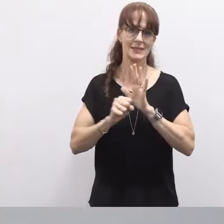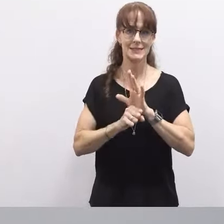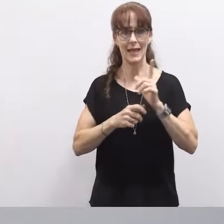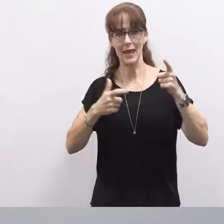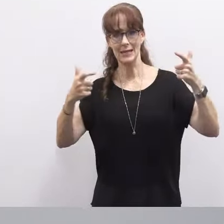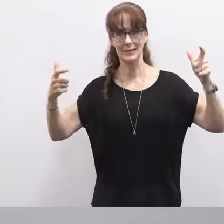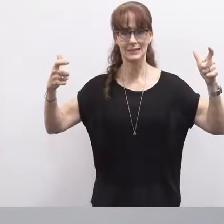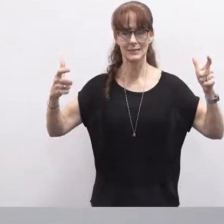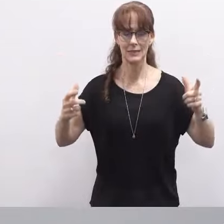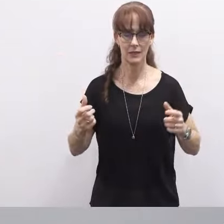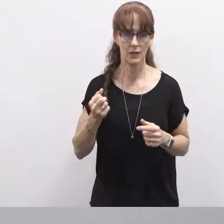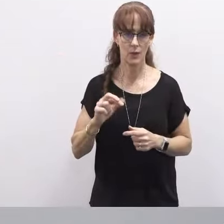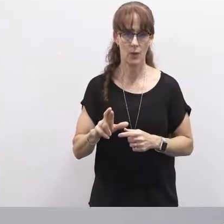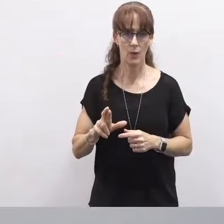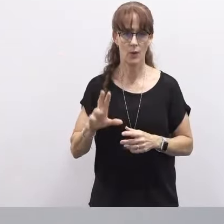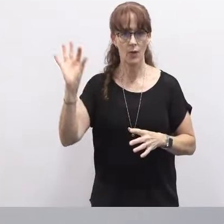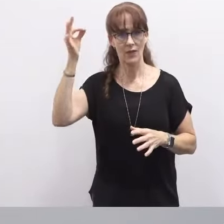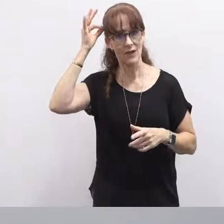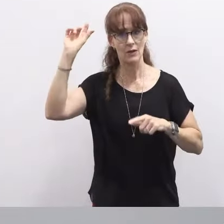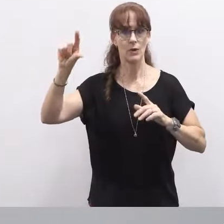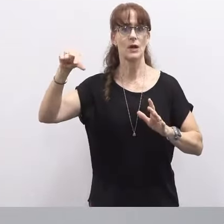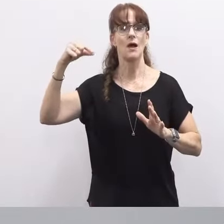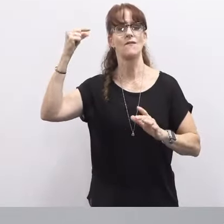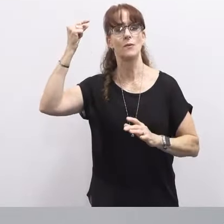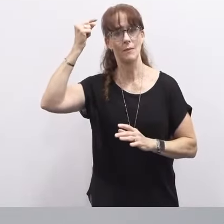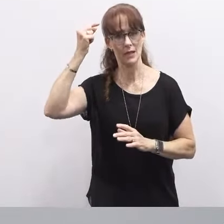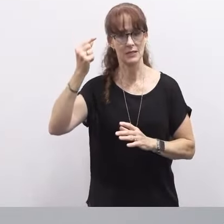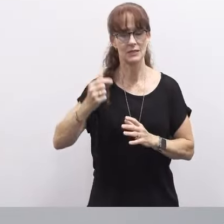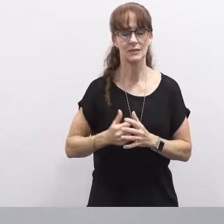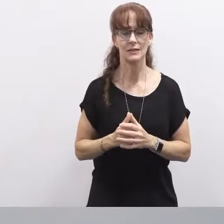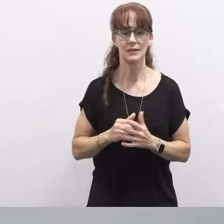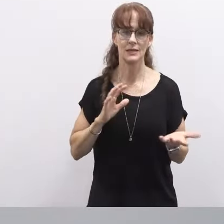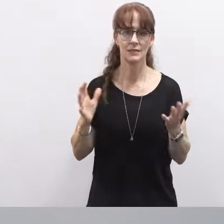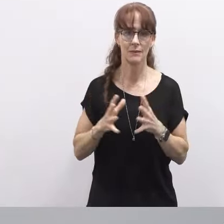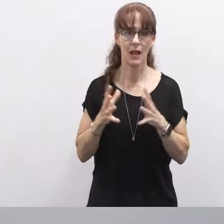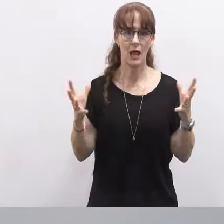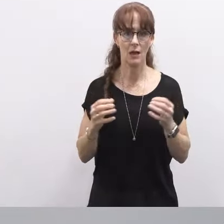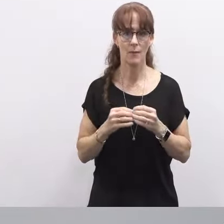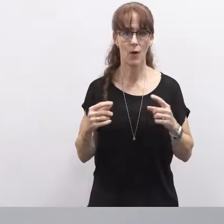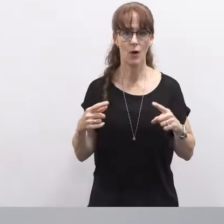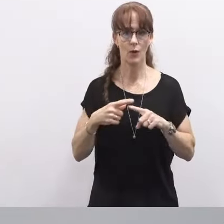or even the federal government, where there seems to be a lot more controversy